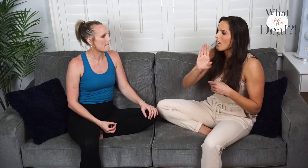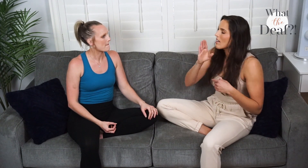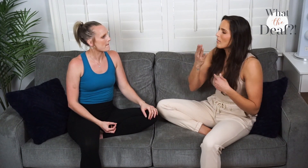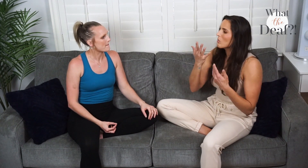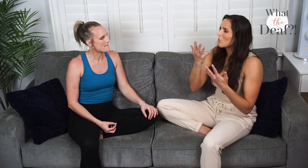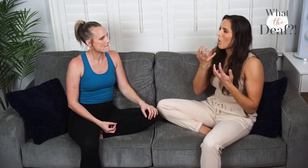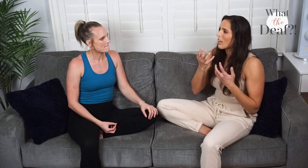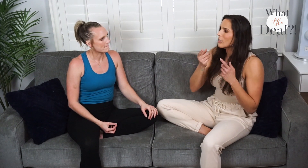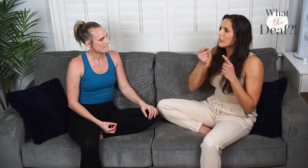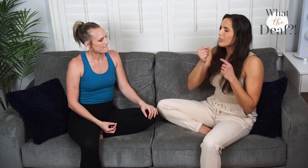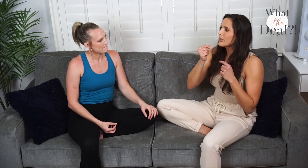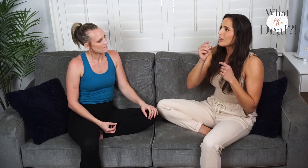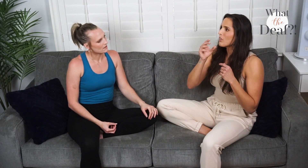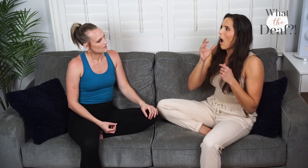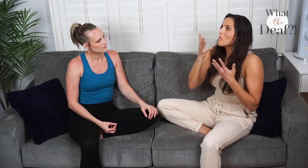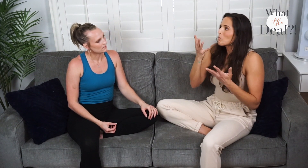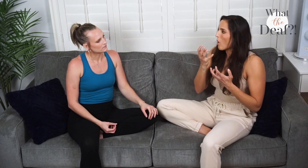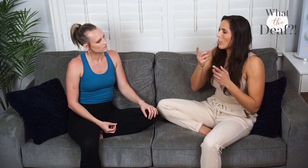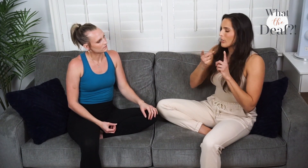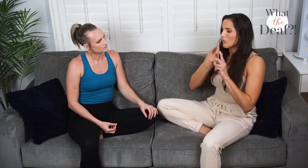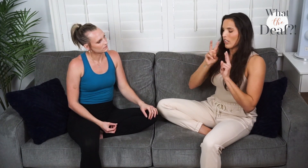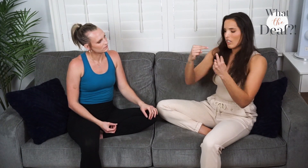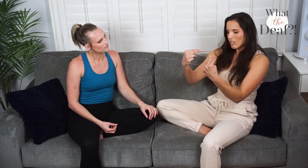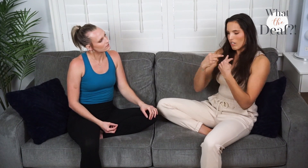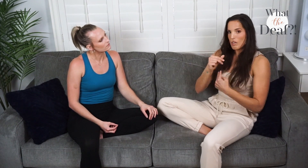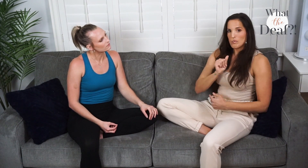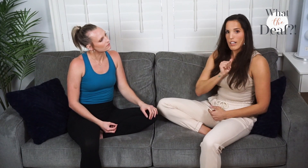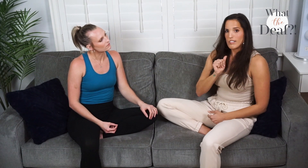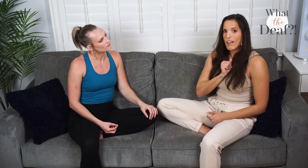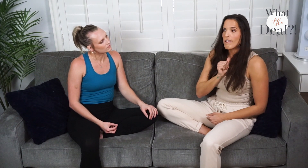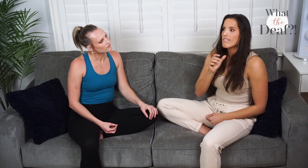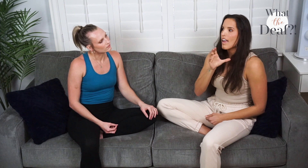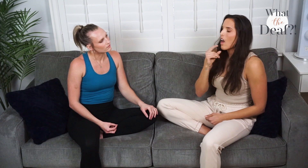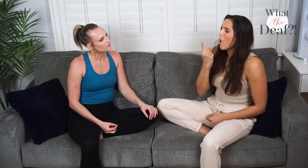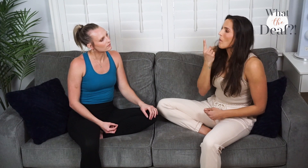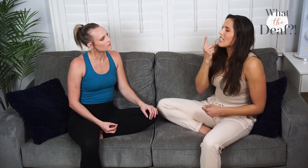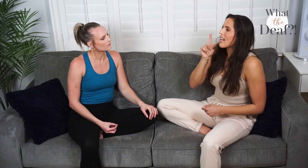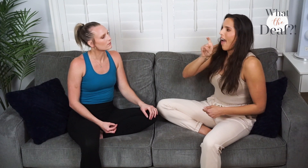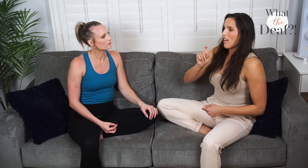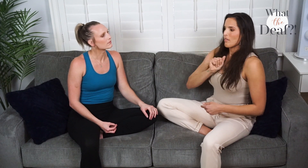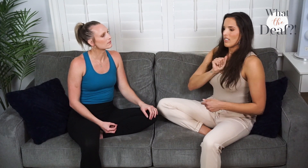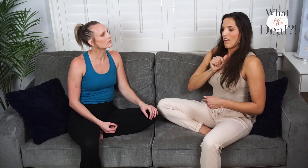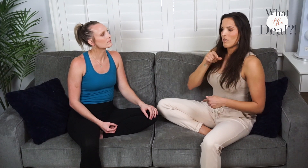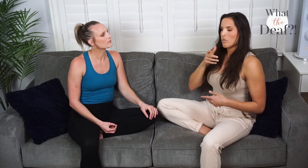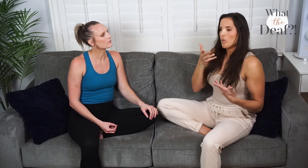I wanted to really look within myself and ask myself,